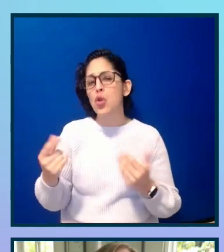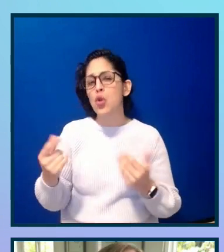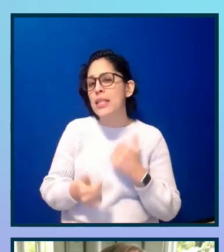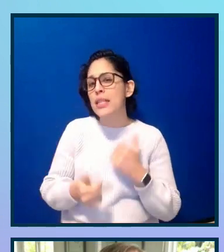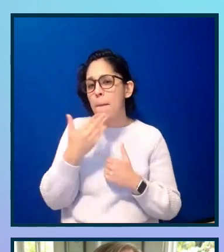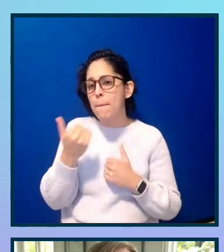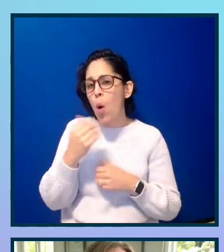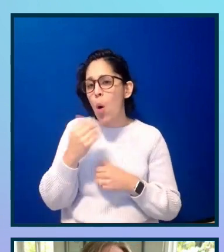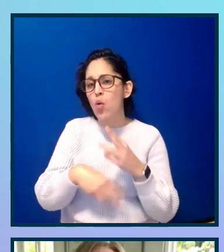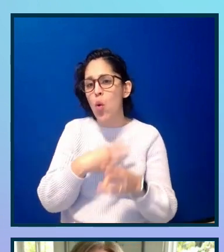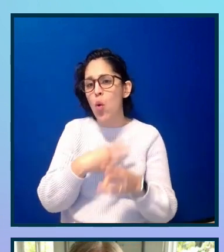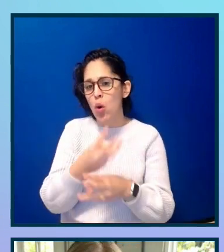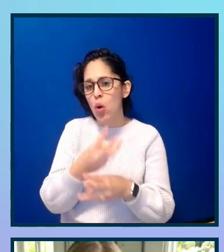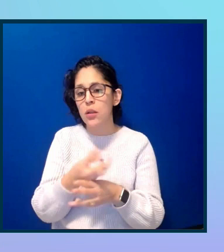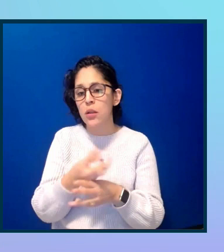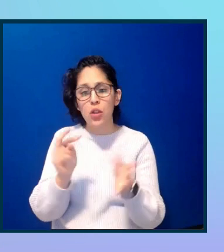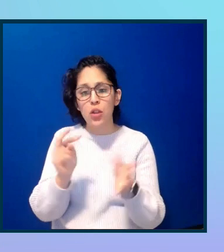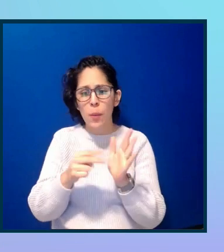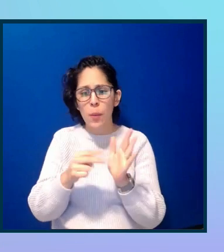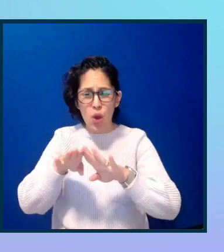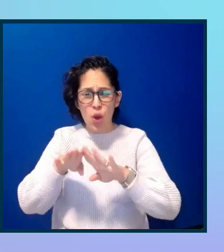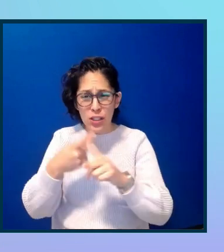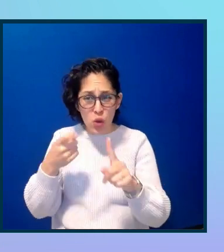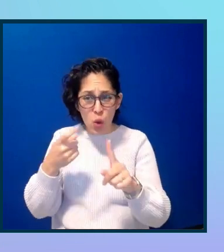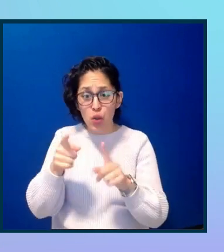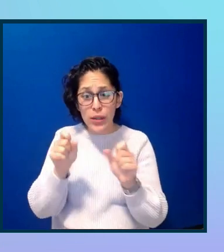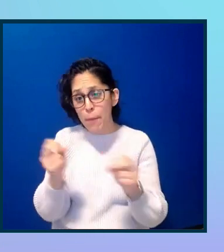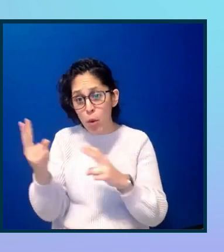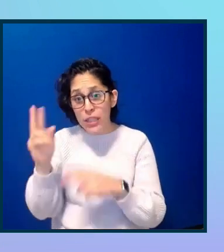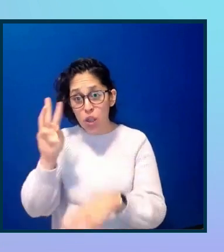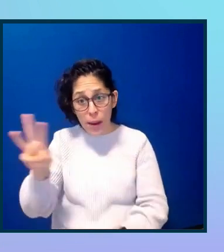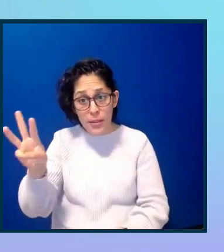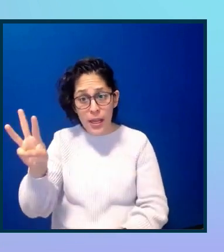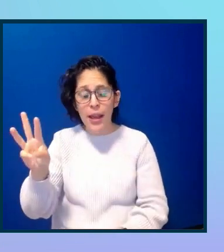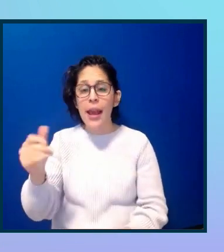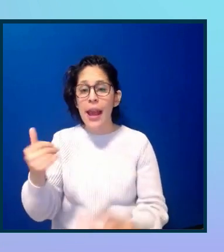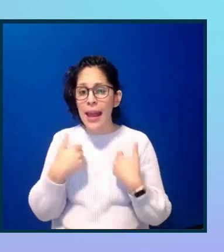The renderer is open source so you can put this in your website to where you could do dynamic styling like this.